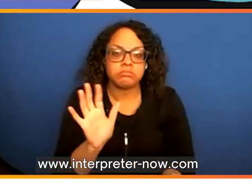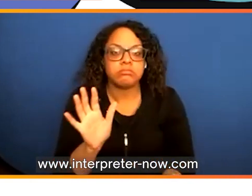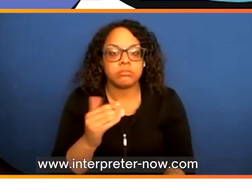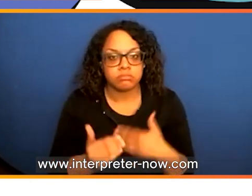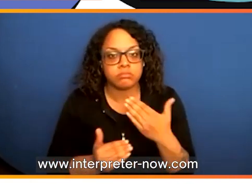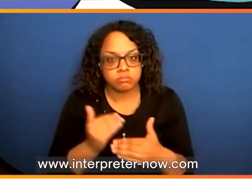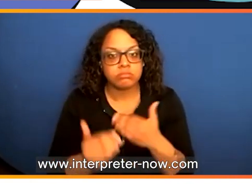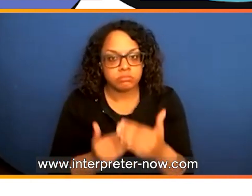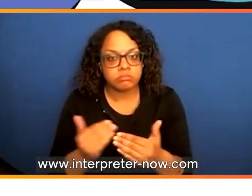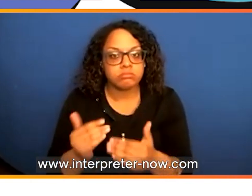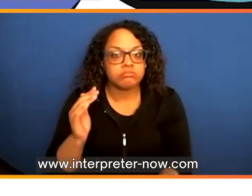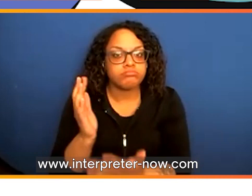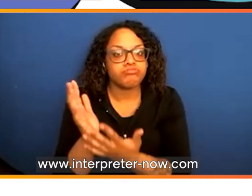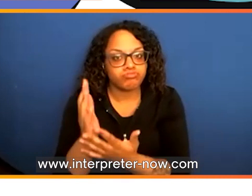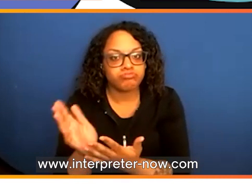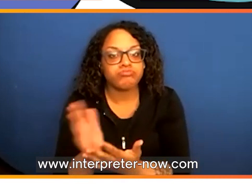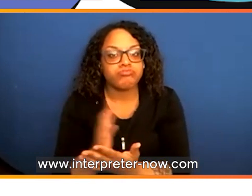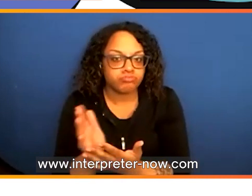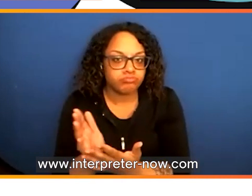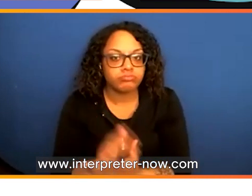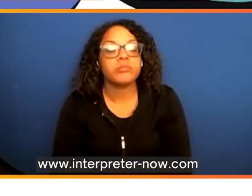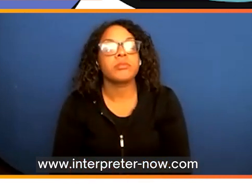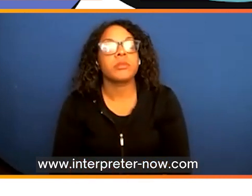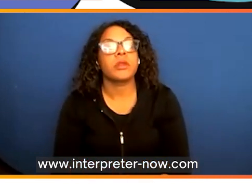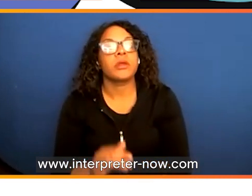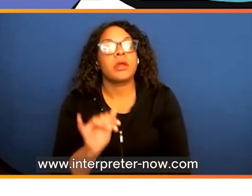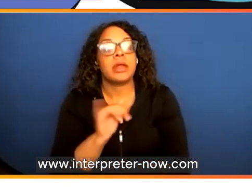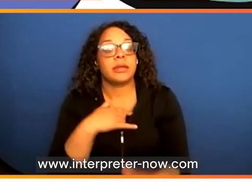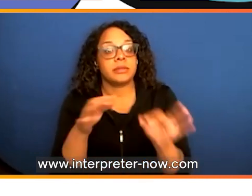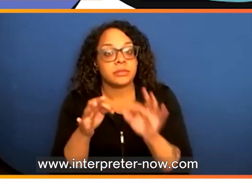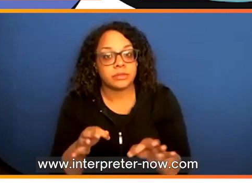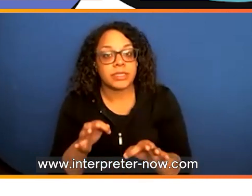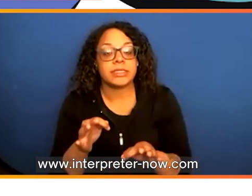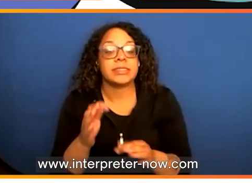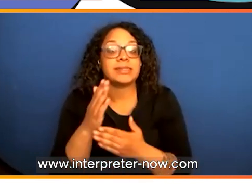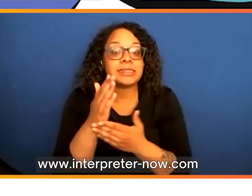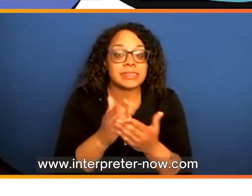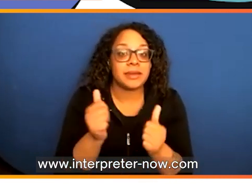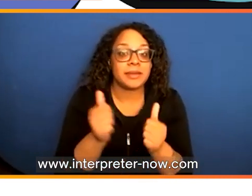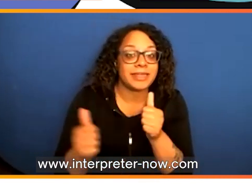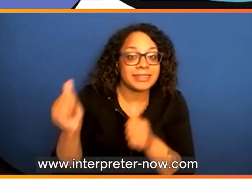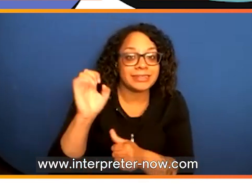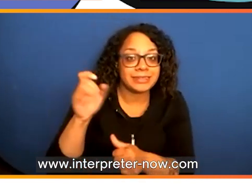is impassioned about DEI and allyship, women in the workplace, whatever the case may be,